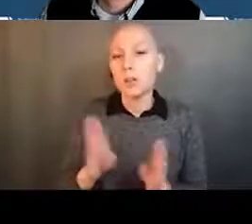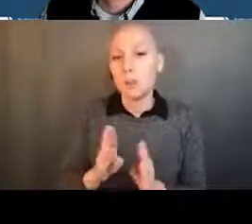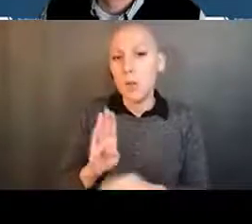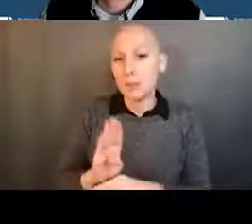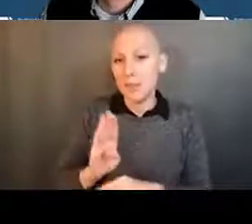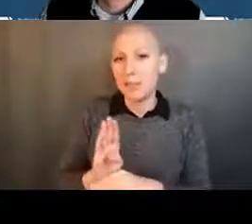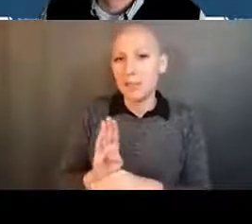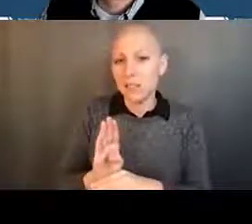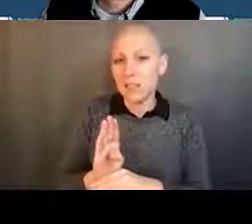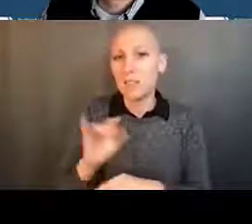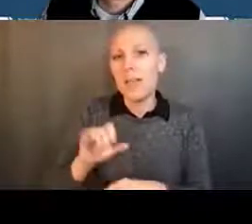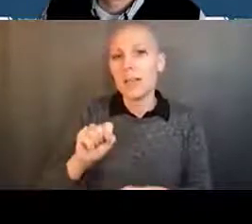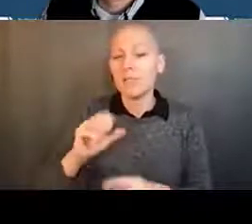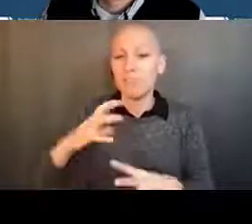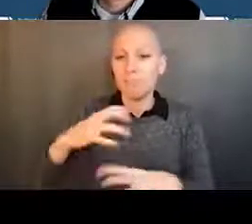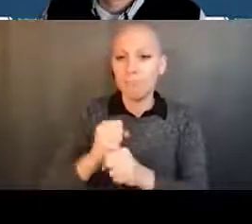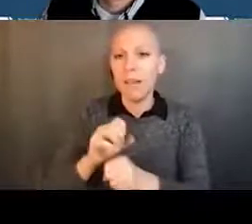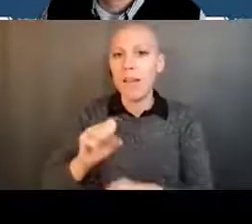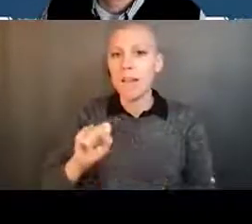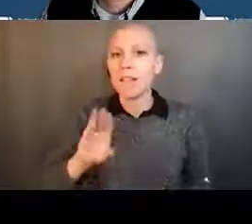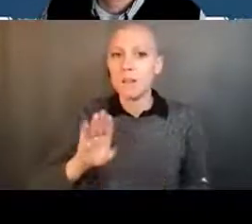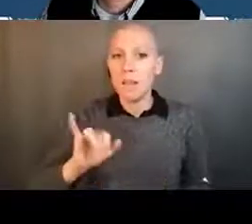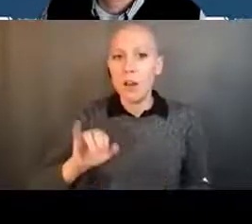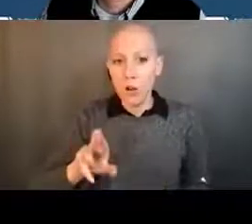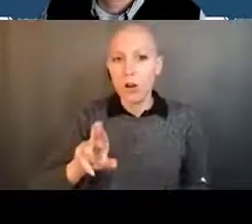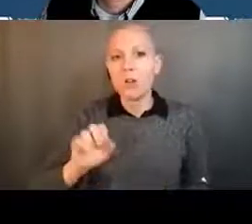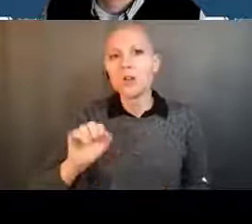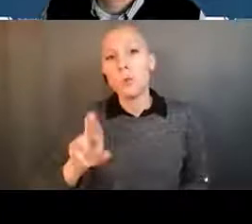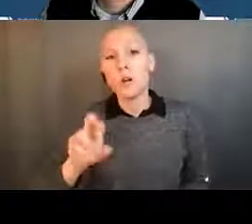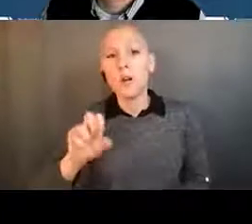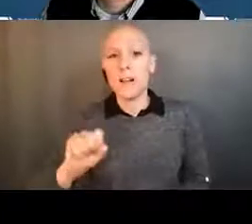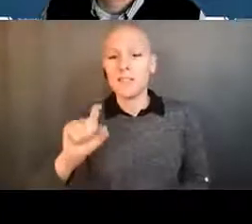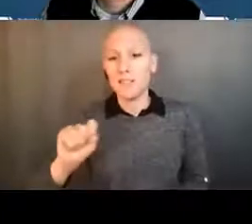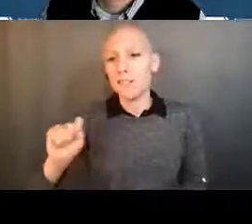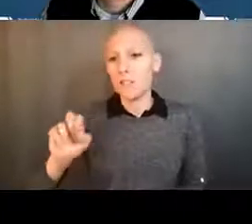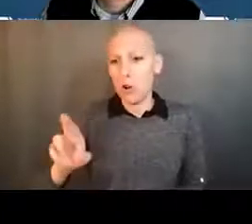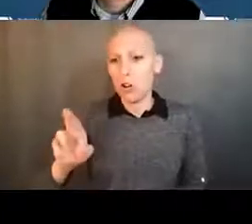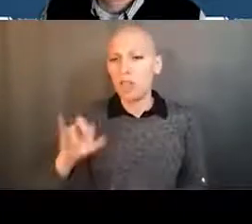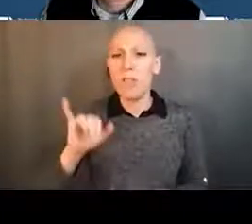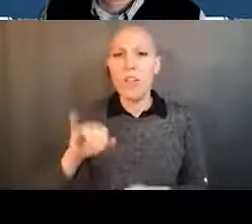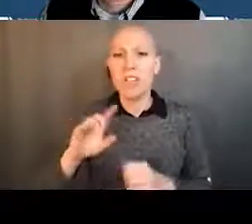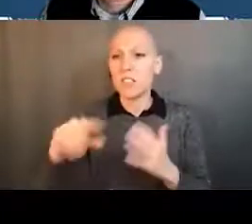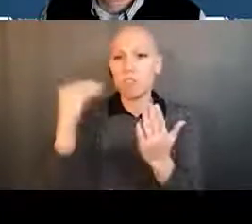and these are all listed in your NIH grants policy statement and again listed in the FOA.